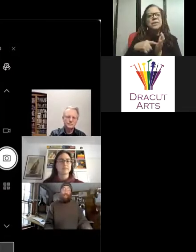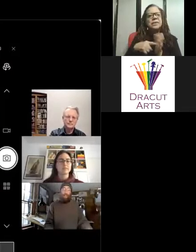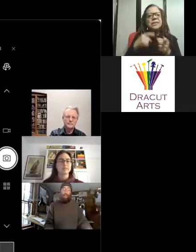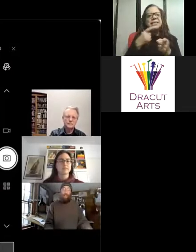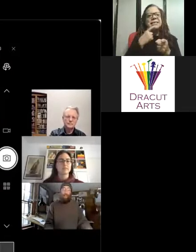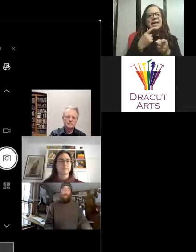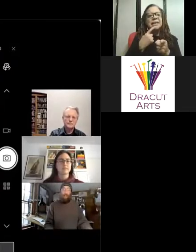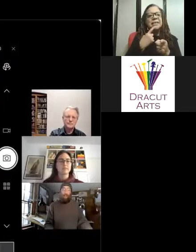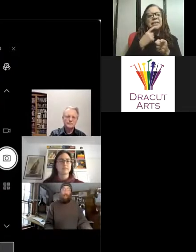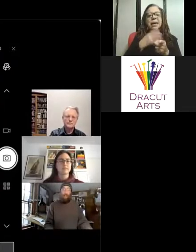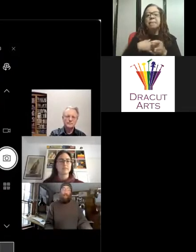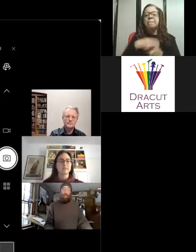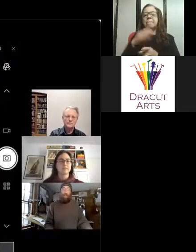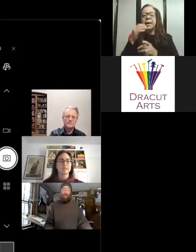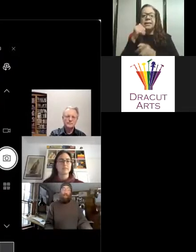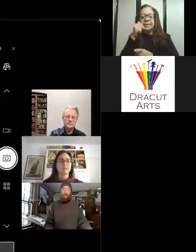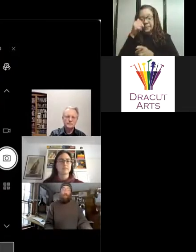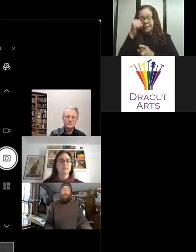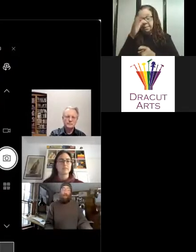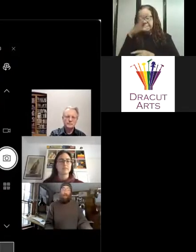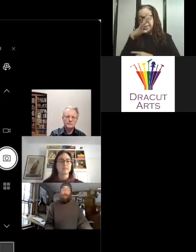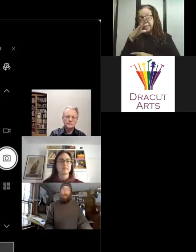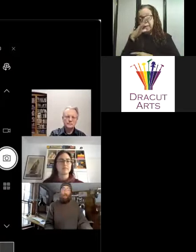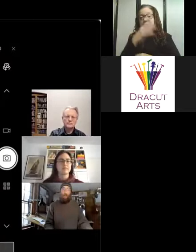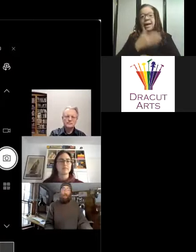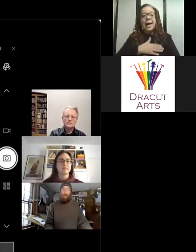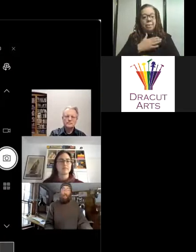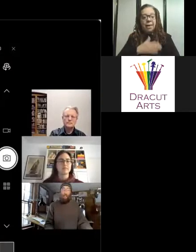"My dear mother I'm glad for once you have found an opportunity of writing to